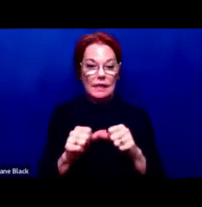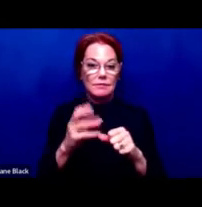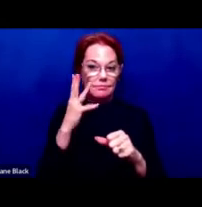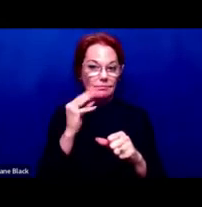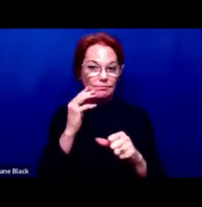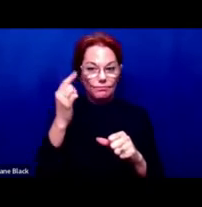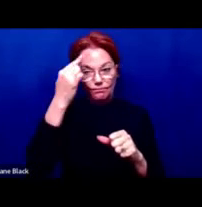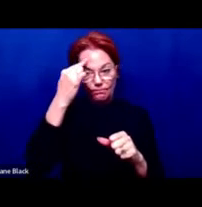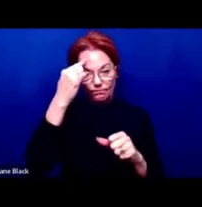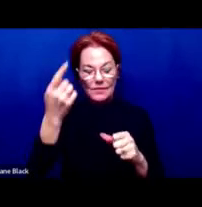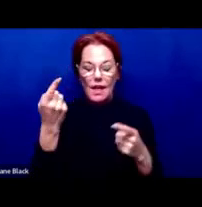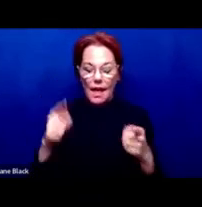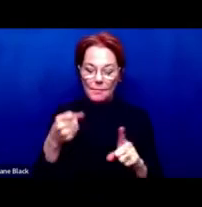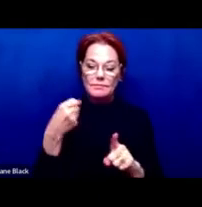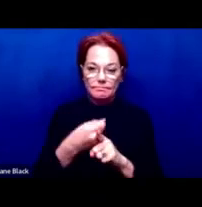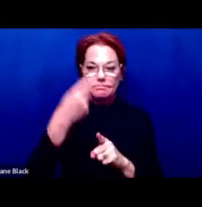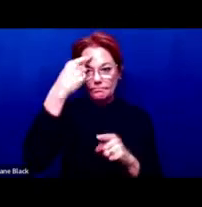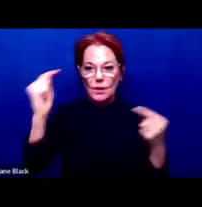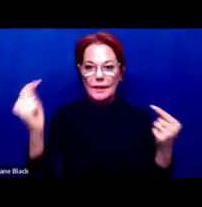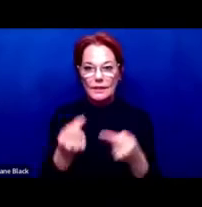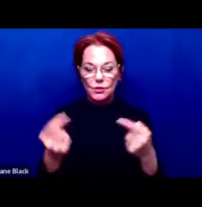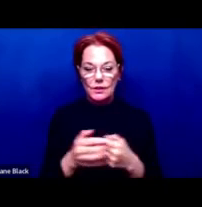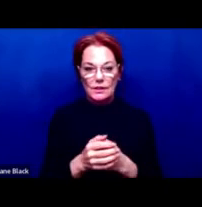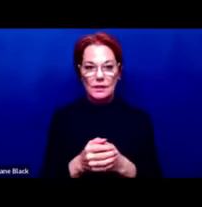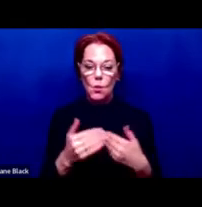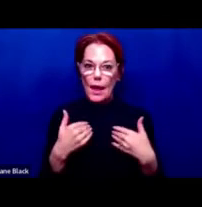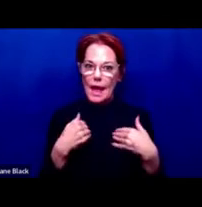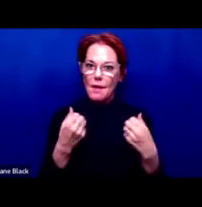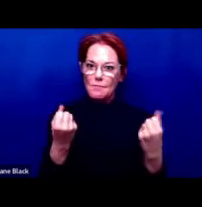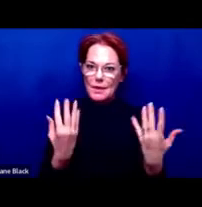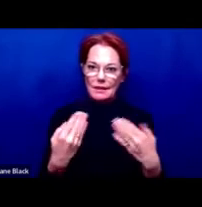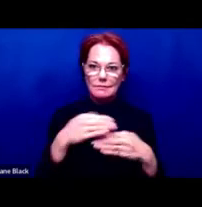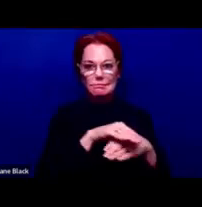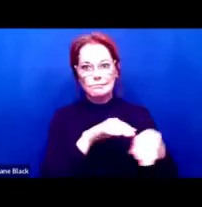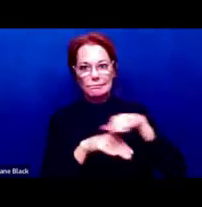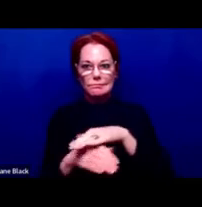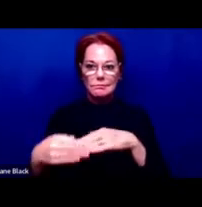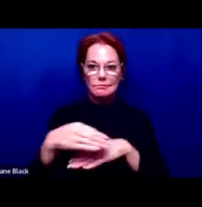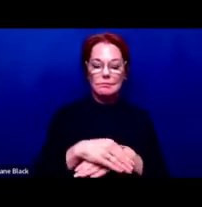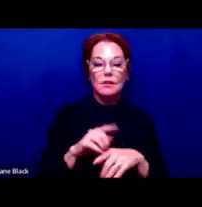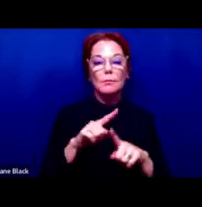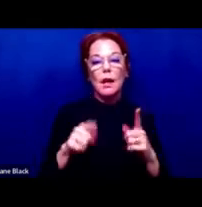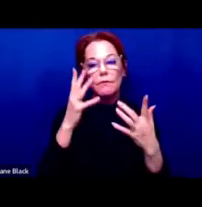public. So there are a lot of intersections here. But unfortunately, our systems just